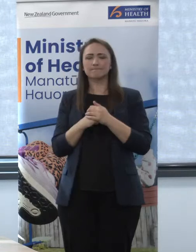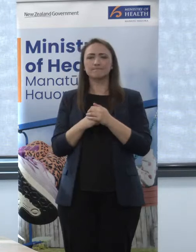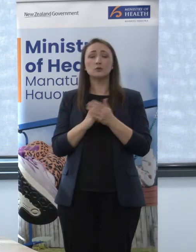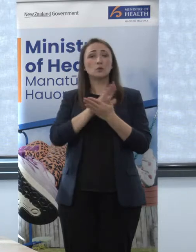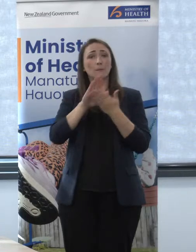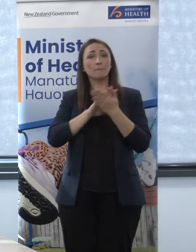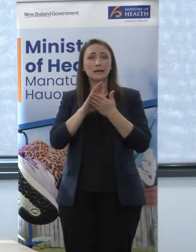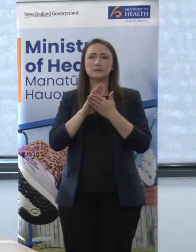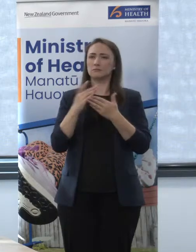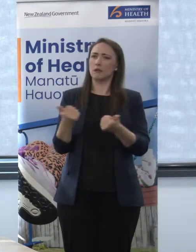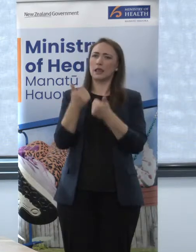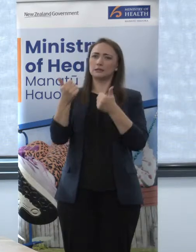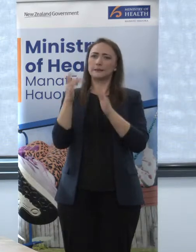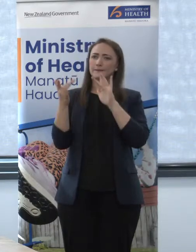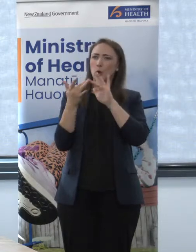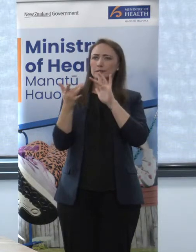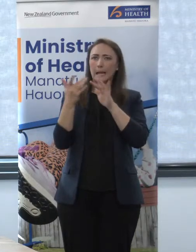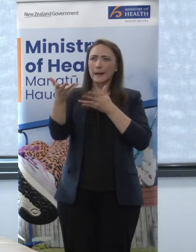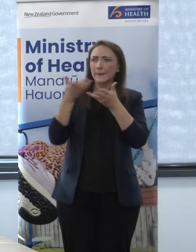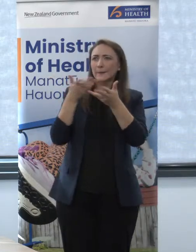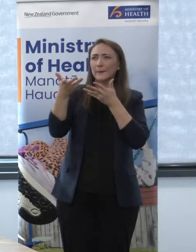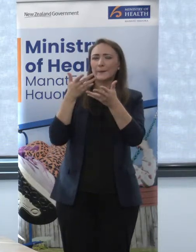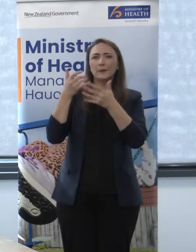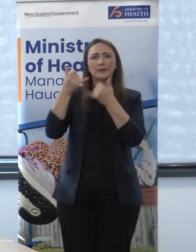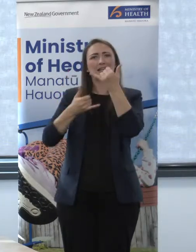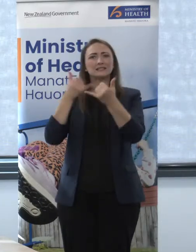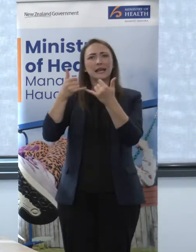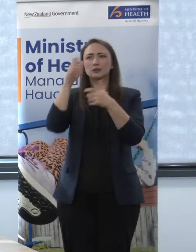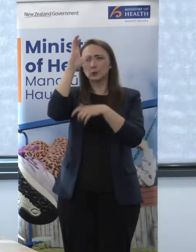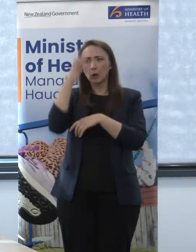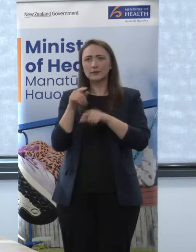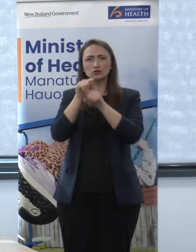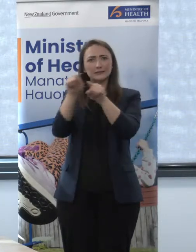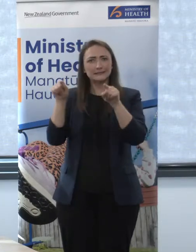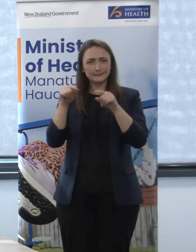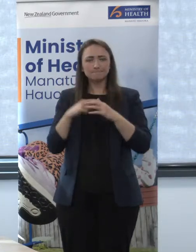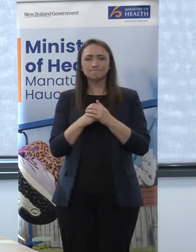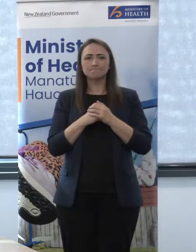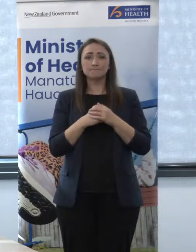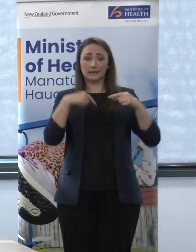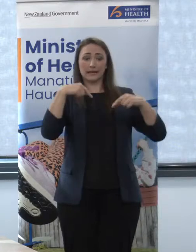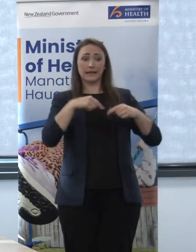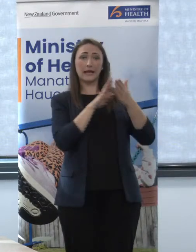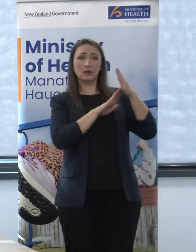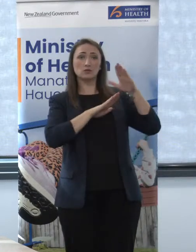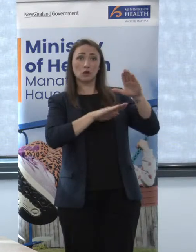an international act -- effort to track the impact and spread of COVID 19. We continue to communicate with international colleagues are monitor data gathered from around the world. Within Aotearoa we need